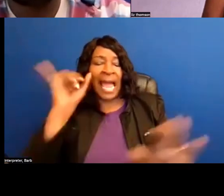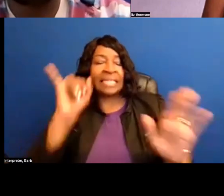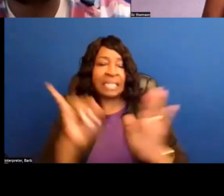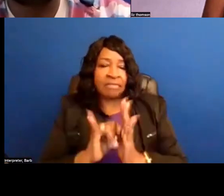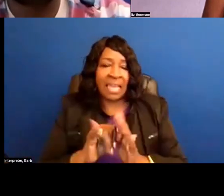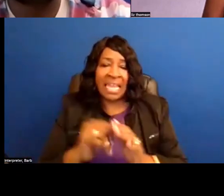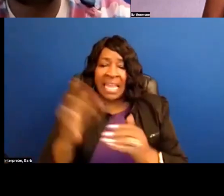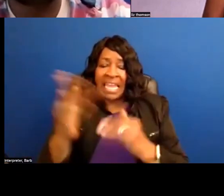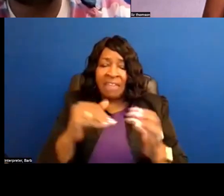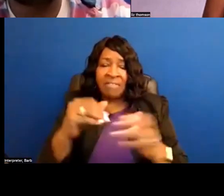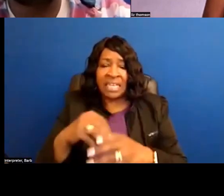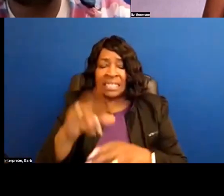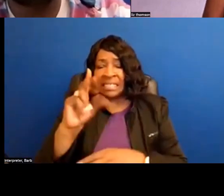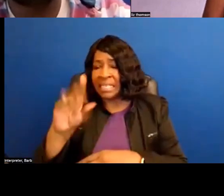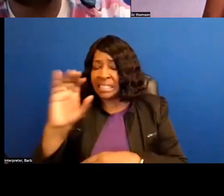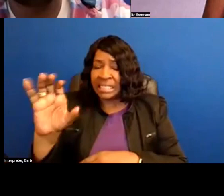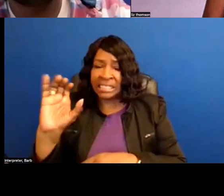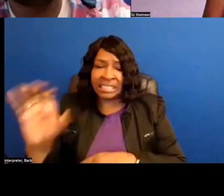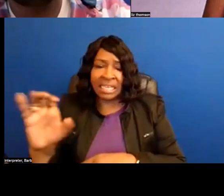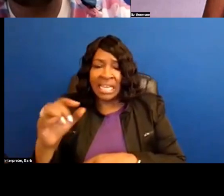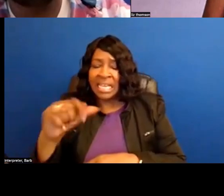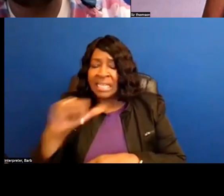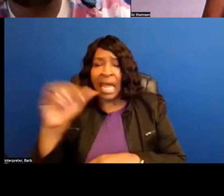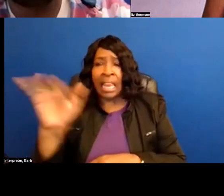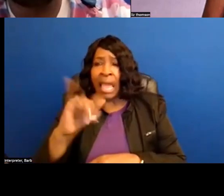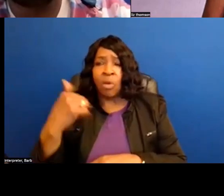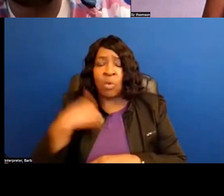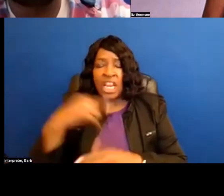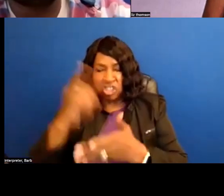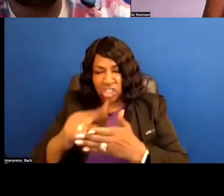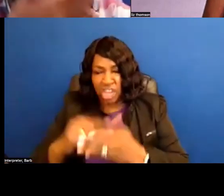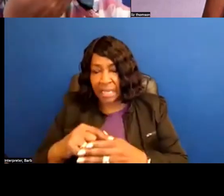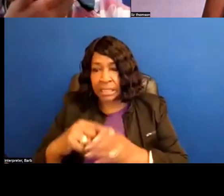it's not like we check diagnoses at the door to be like, you're one of us or not.